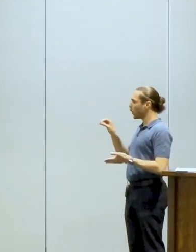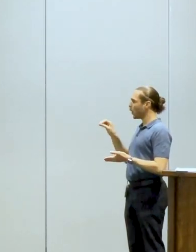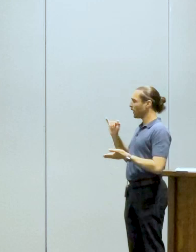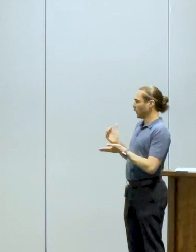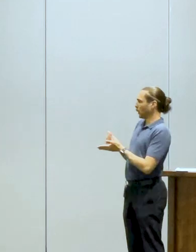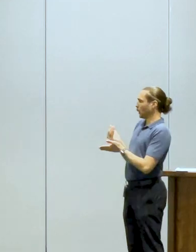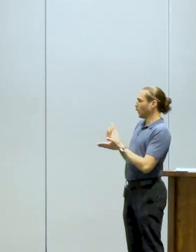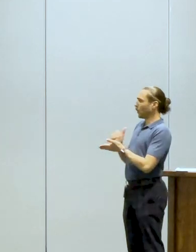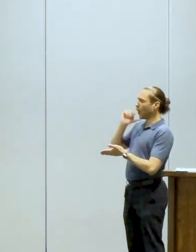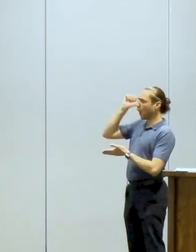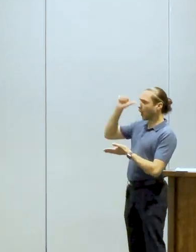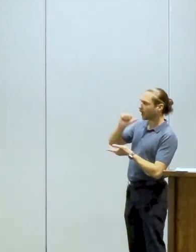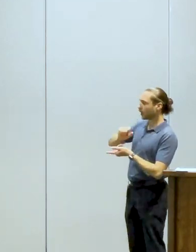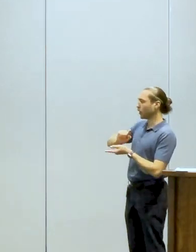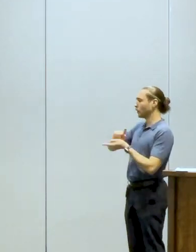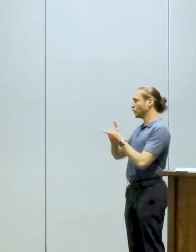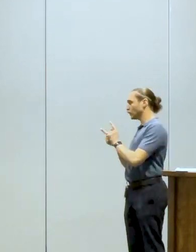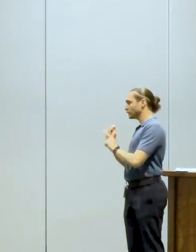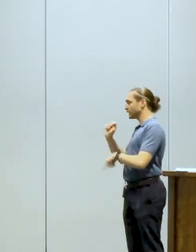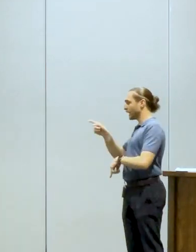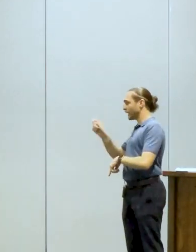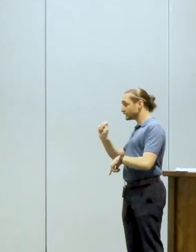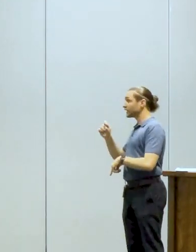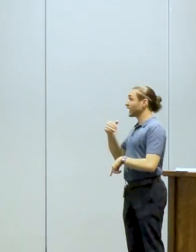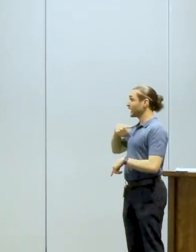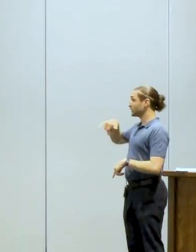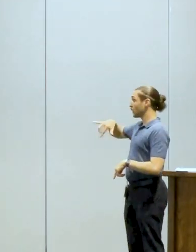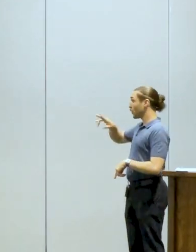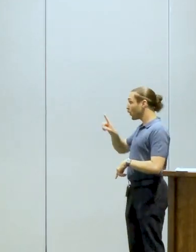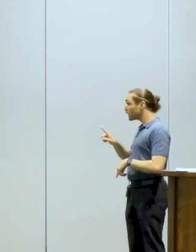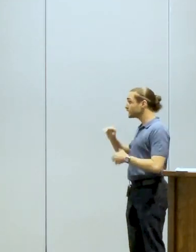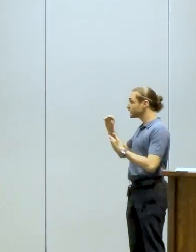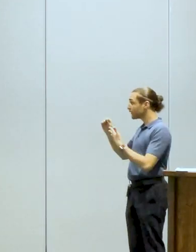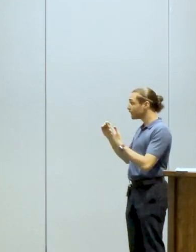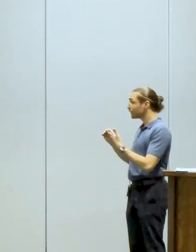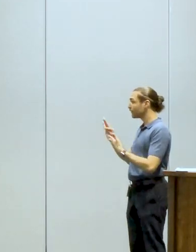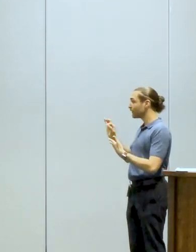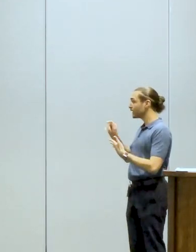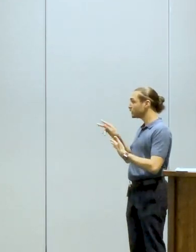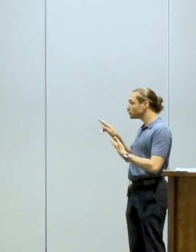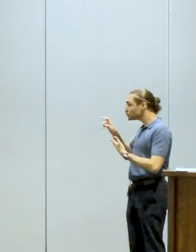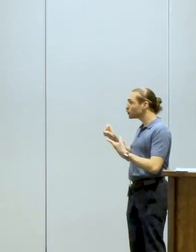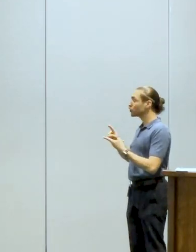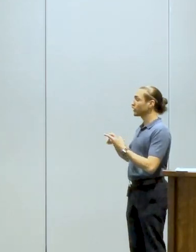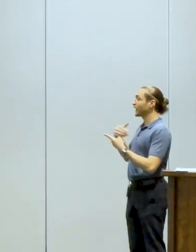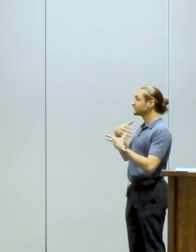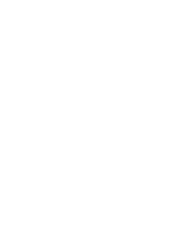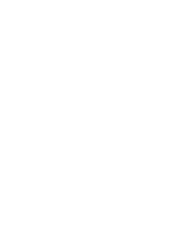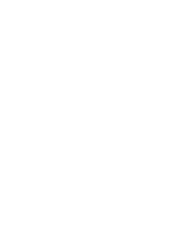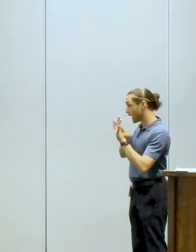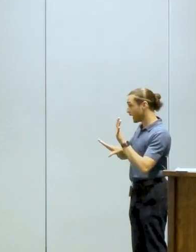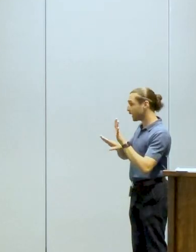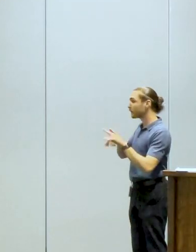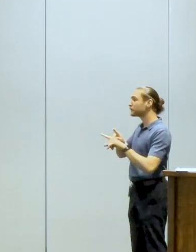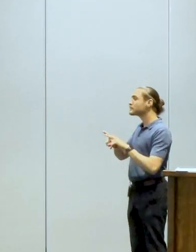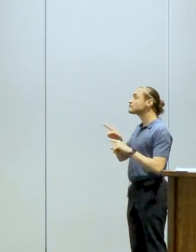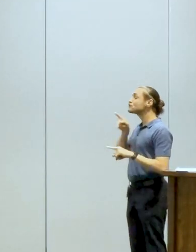hold. It has the quiz me feature. It has a summary feature. It has those things, but really starting to integrate